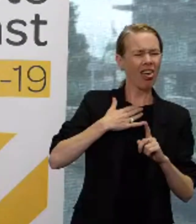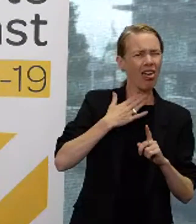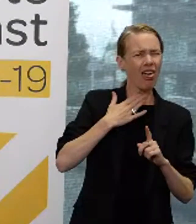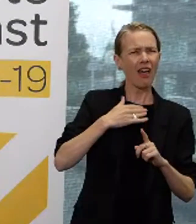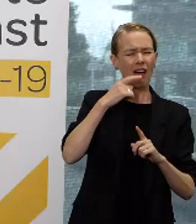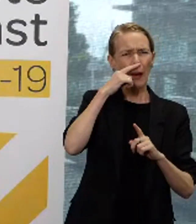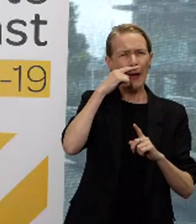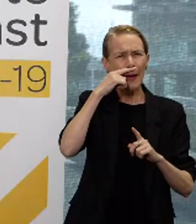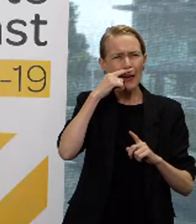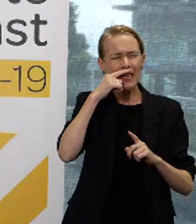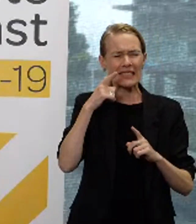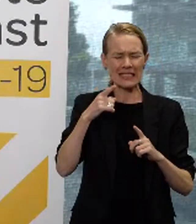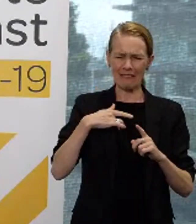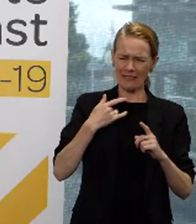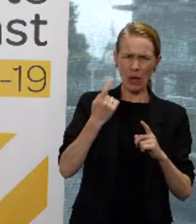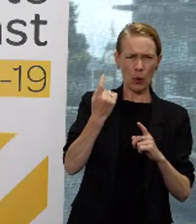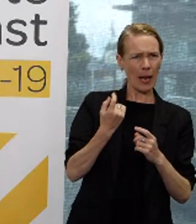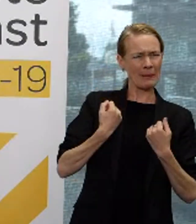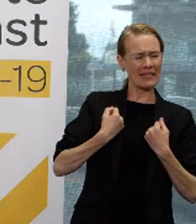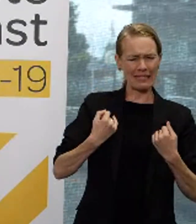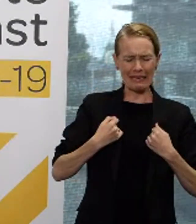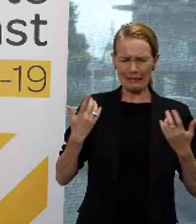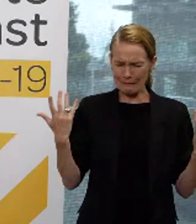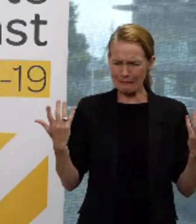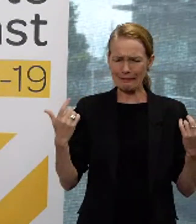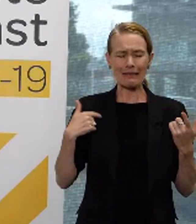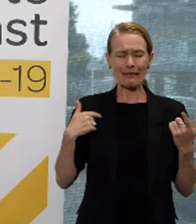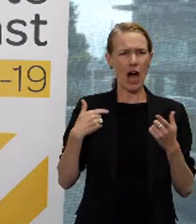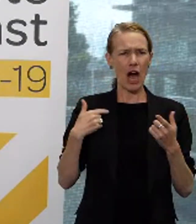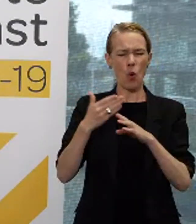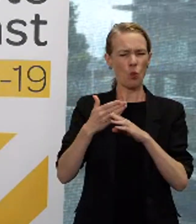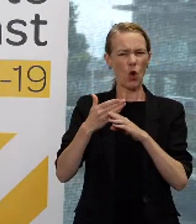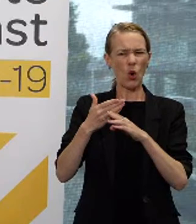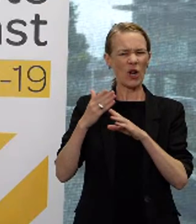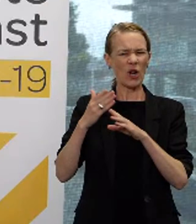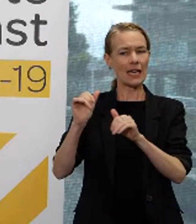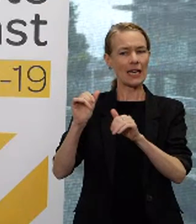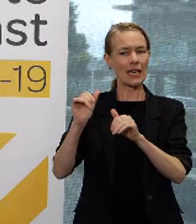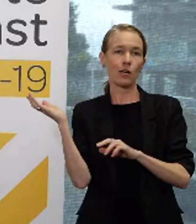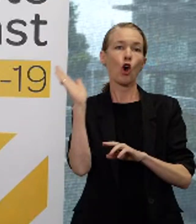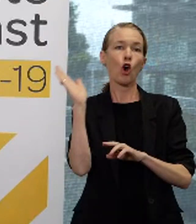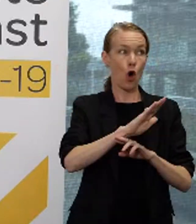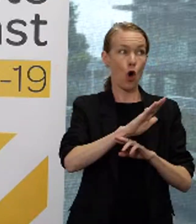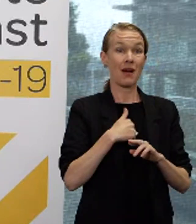He did the right thing. He rang Healthline. He was given advice to be tested and then go home and self